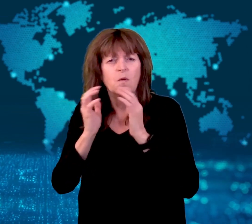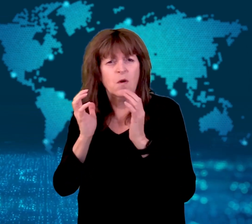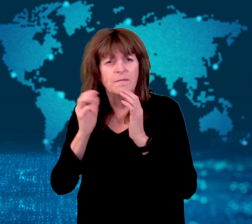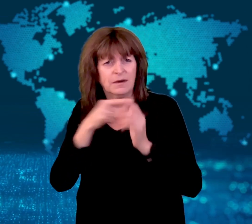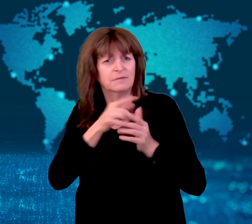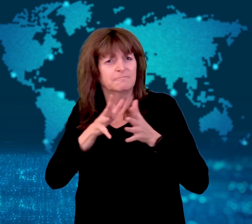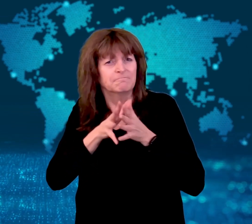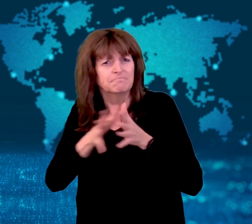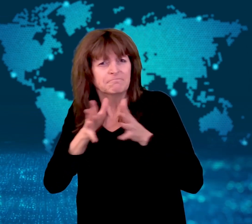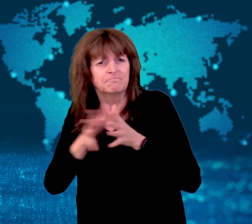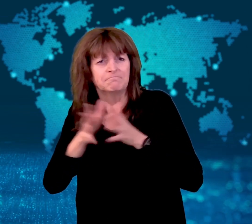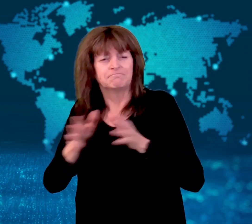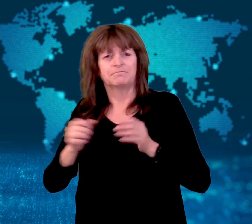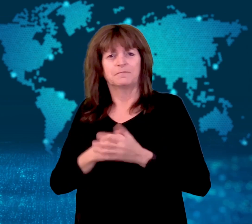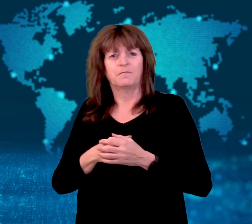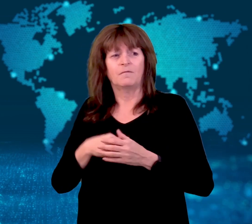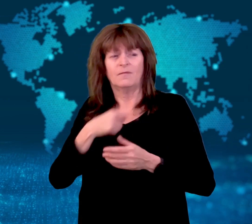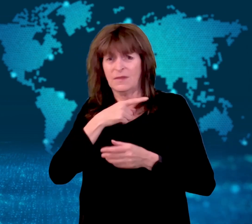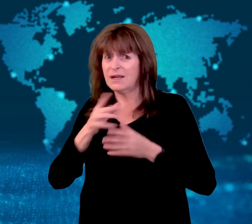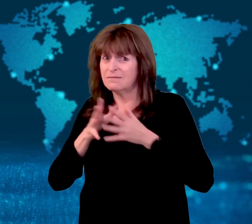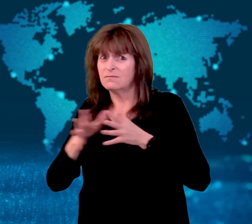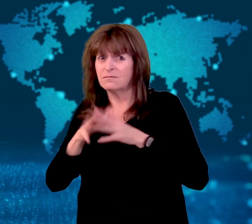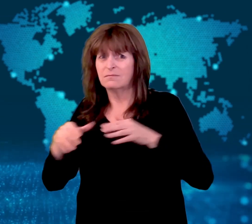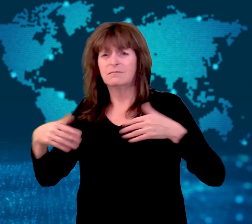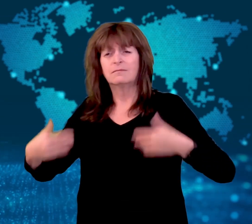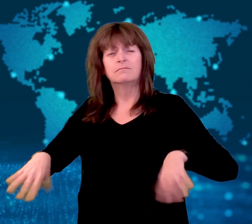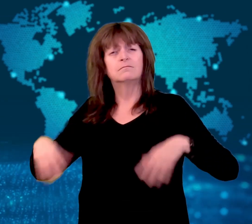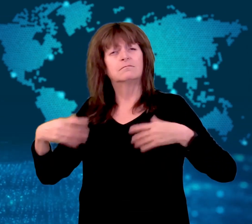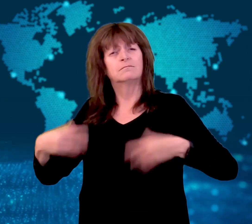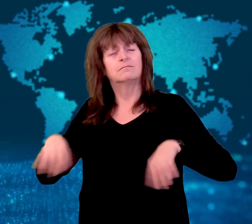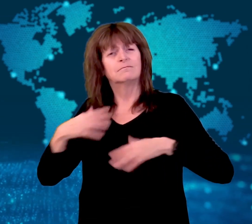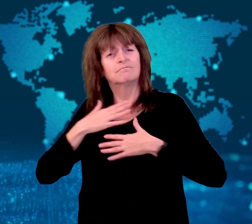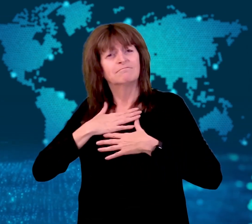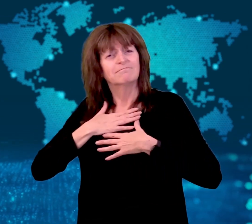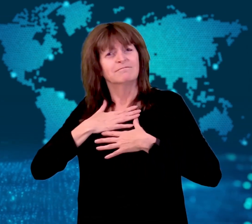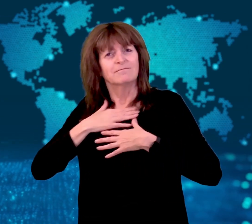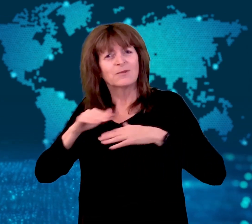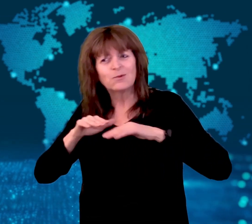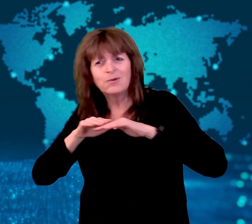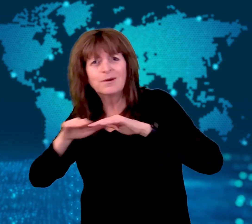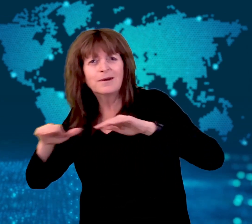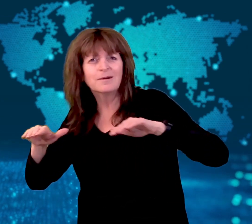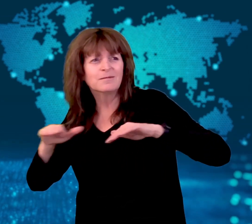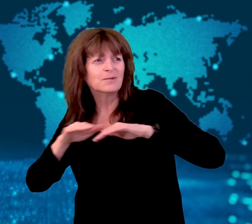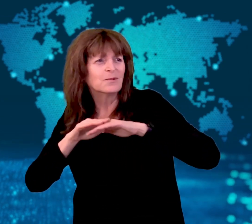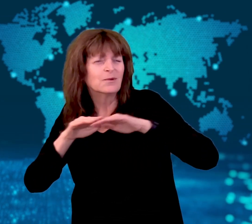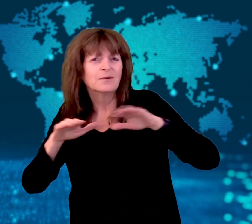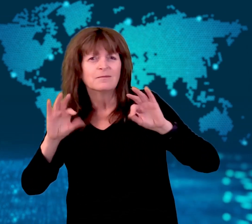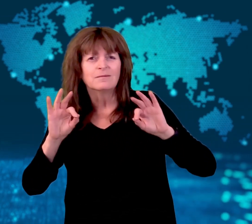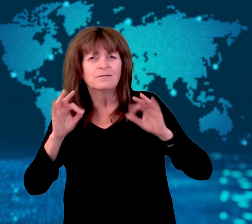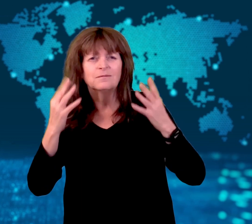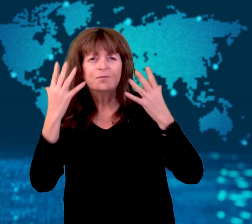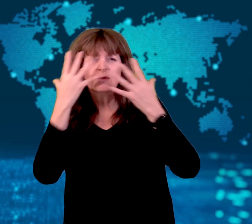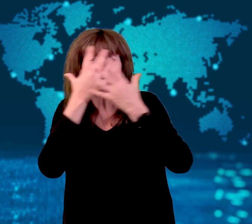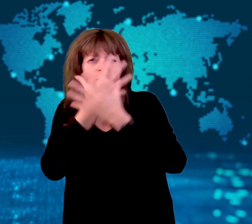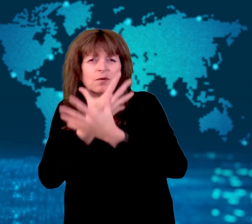barnacles already starting to grow on the volcanic rocks.